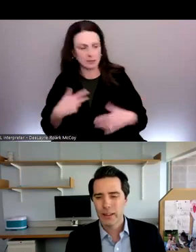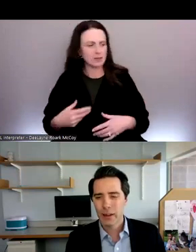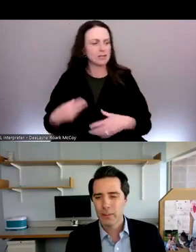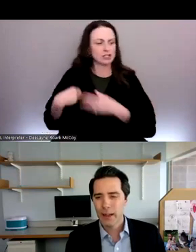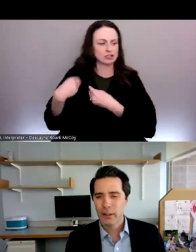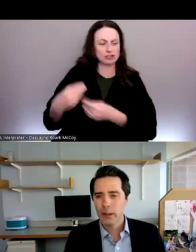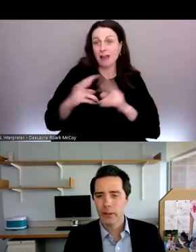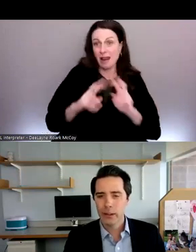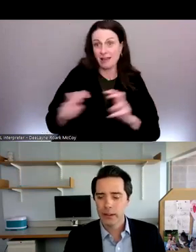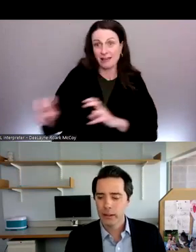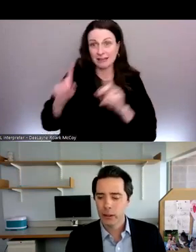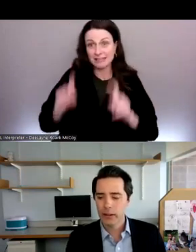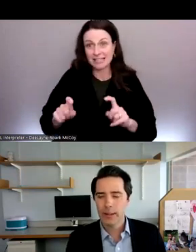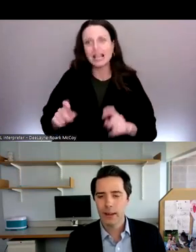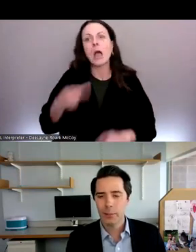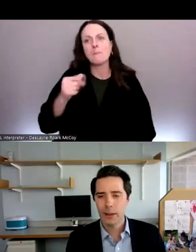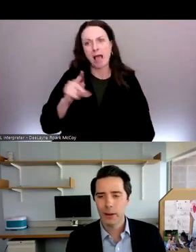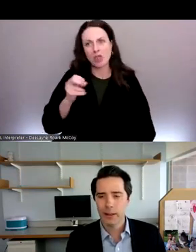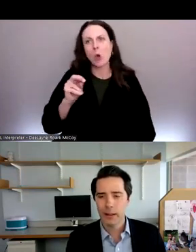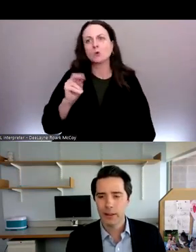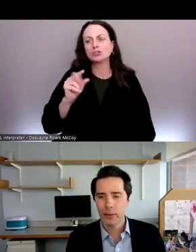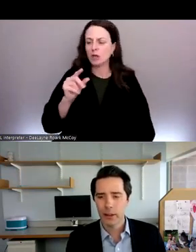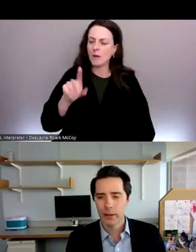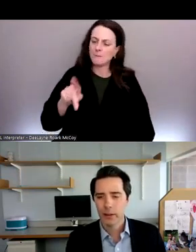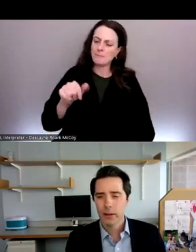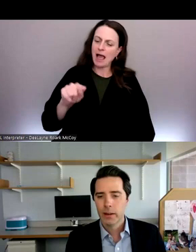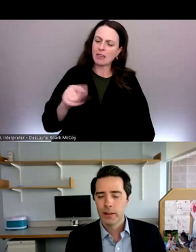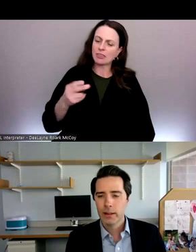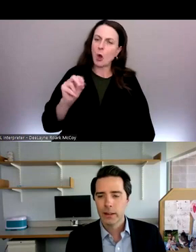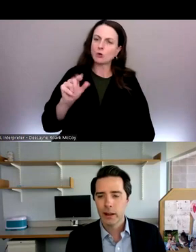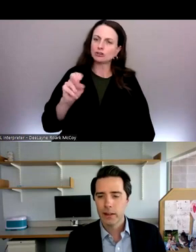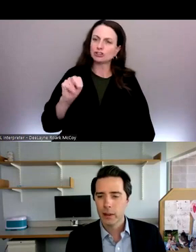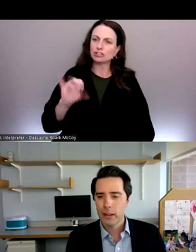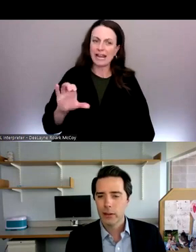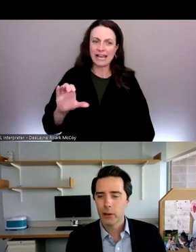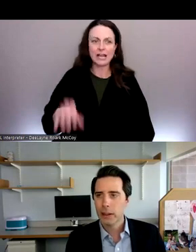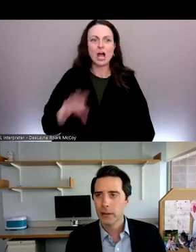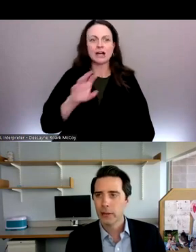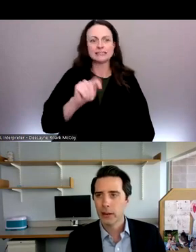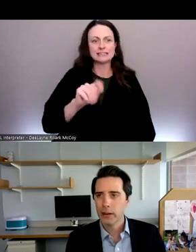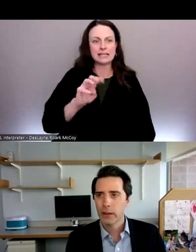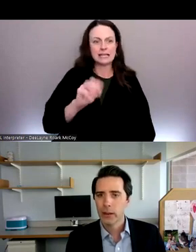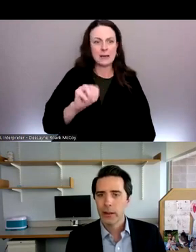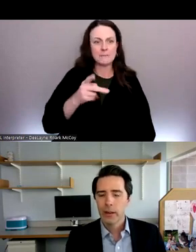identified pathogenic variants in the gene TMP or ss3 this is a cause of non-syndromic urine